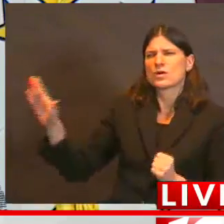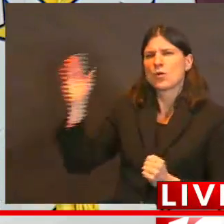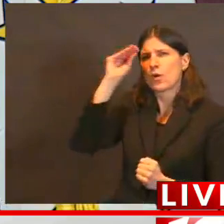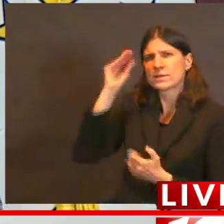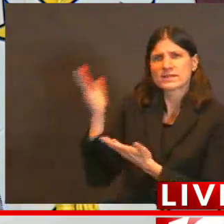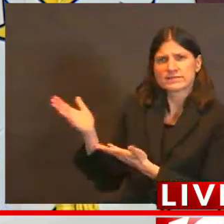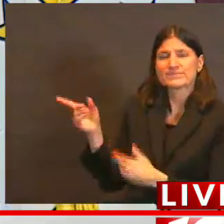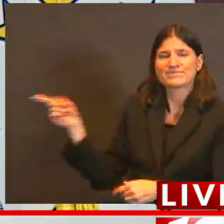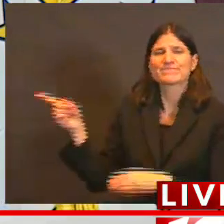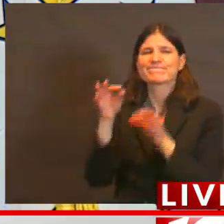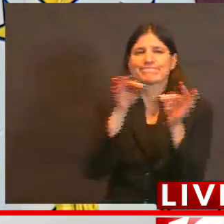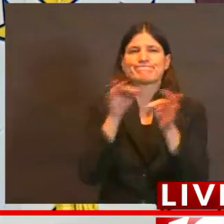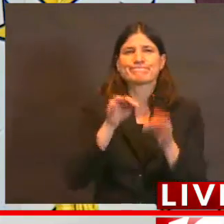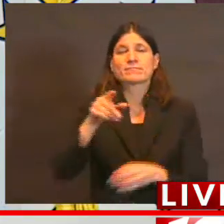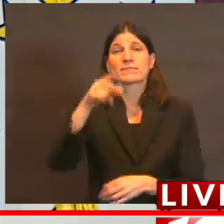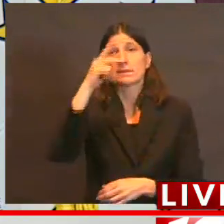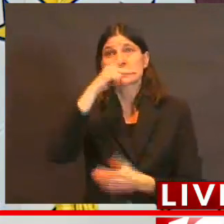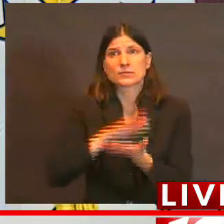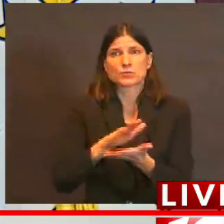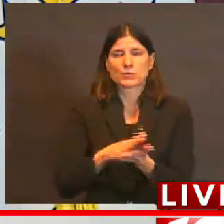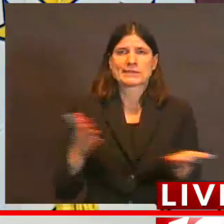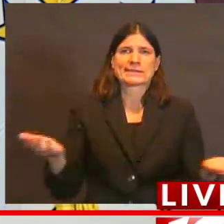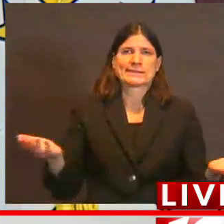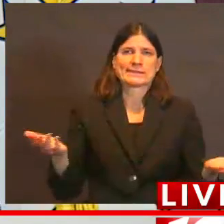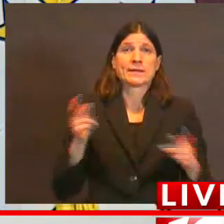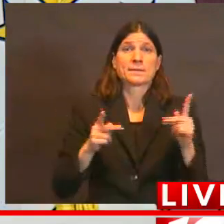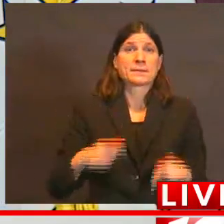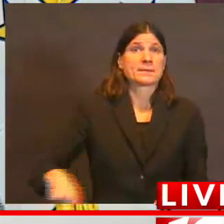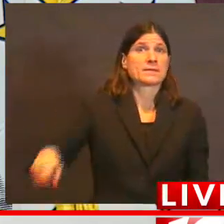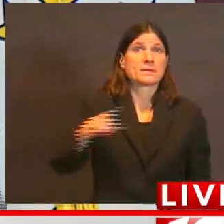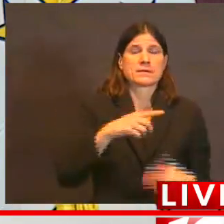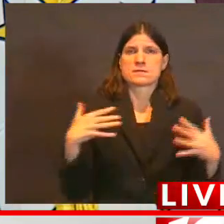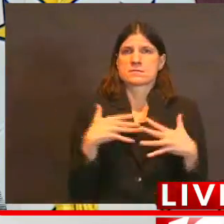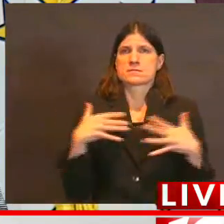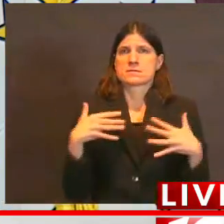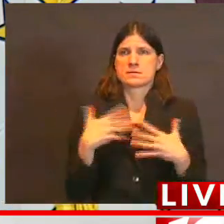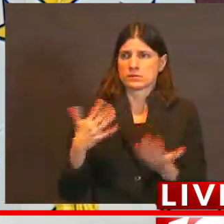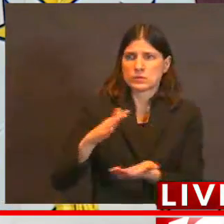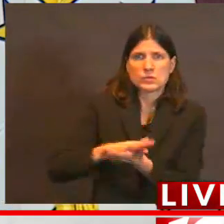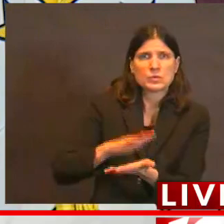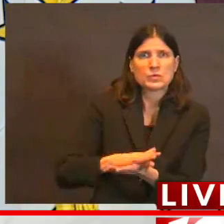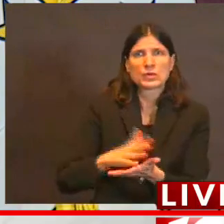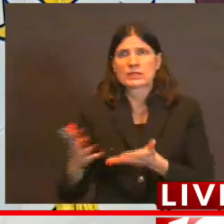THAT THESE CHILDREN WILL NOT BE IN SCHOOL